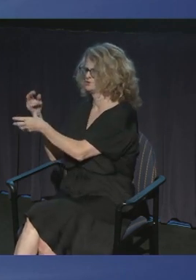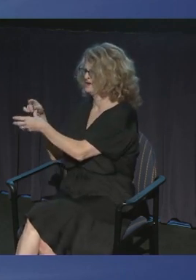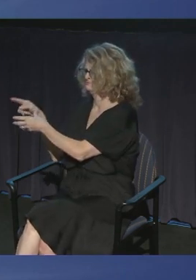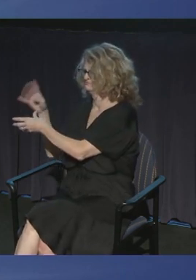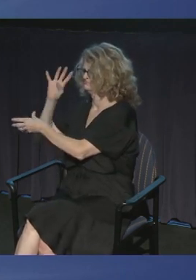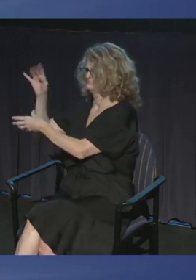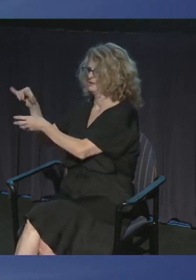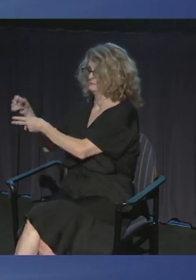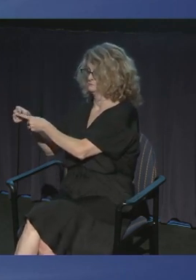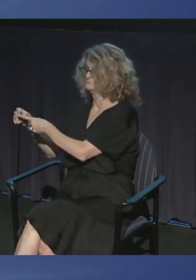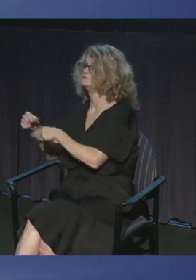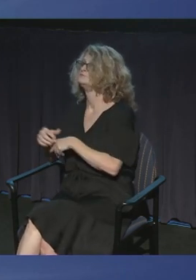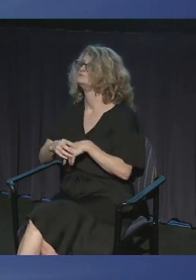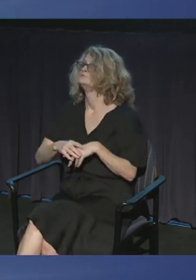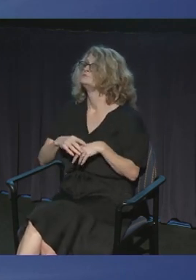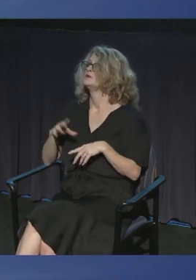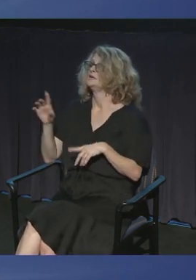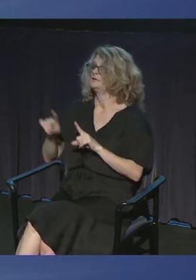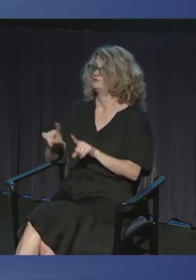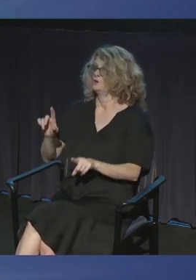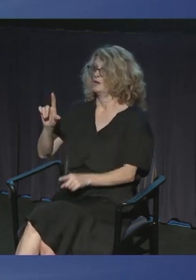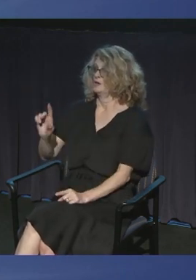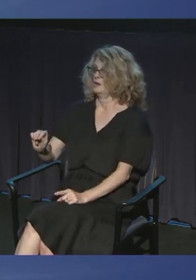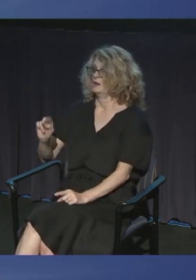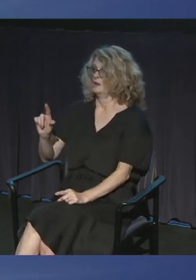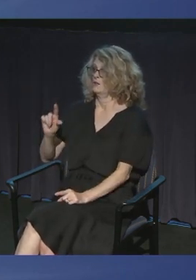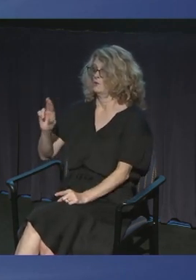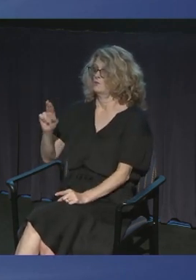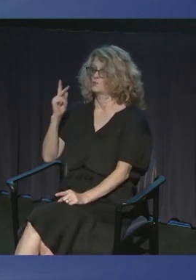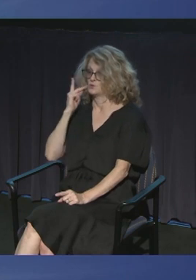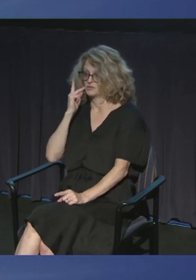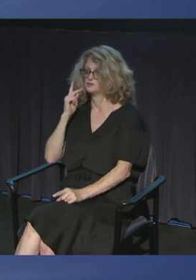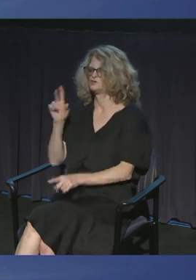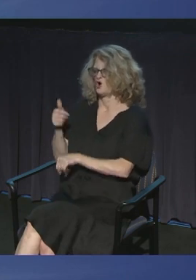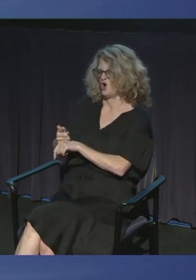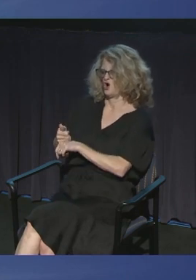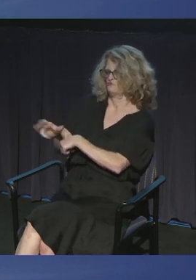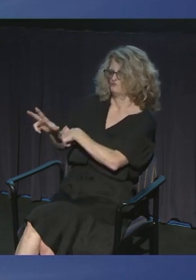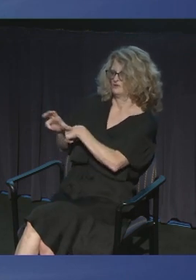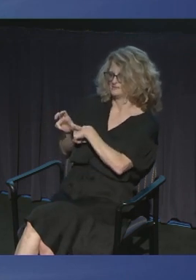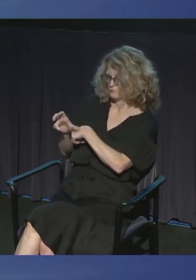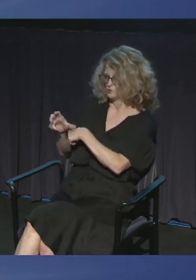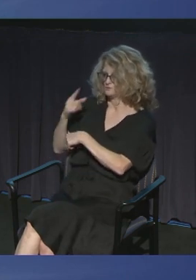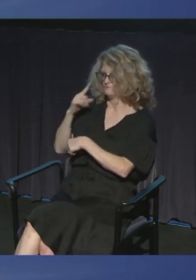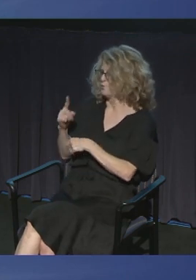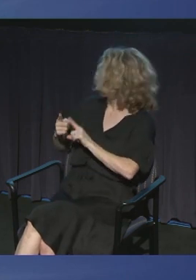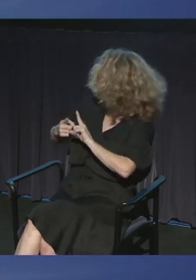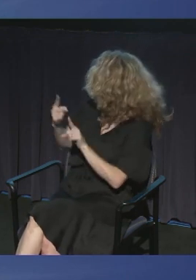FORM THE MULTIMERS CALLED THE RECEPTOR FOR DIFFERENT